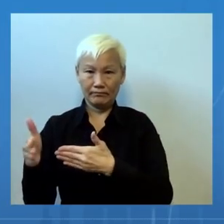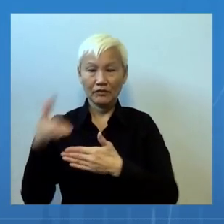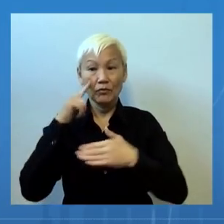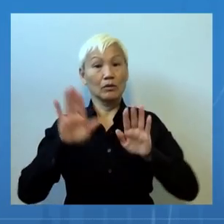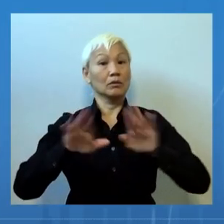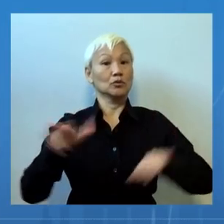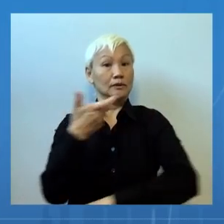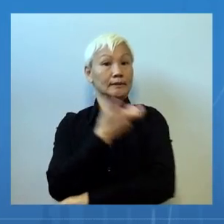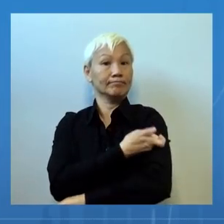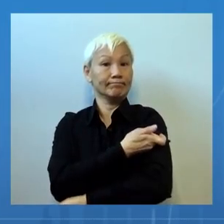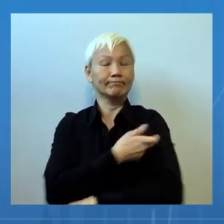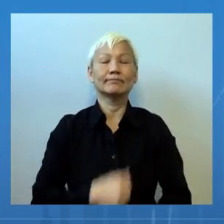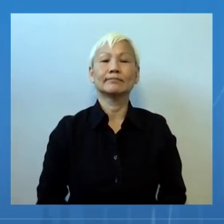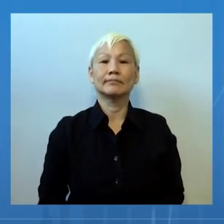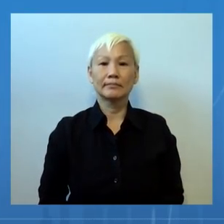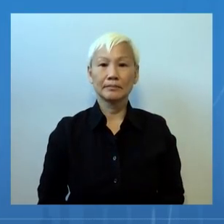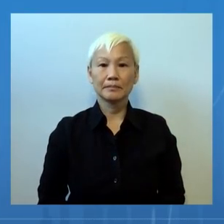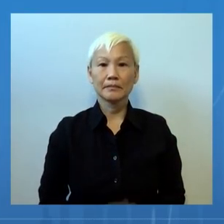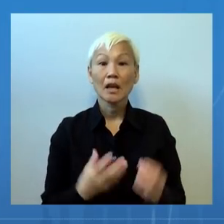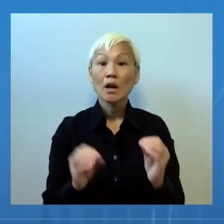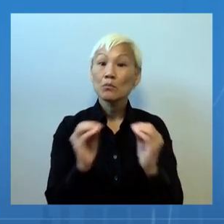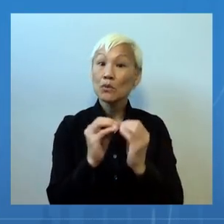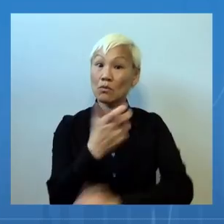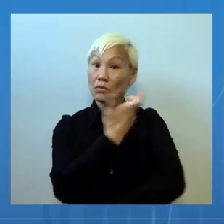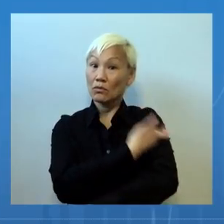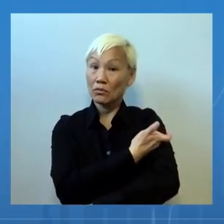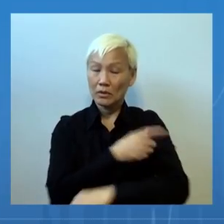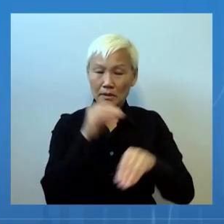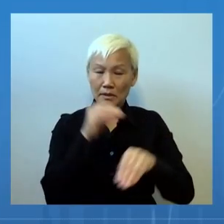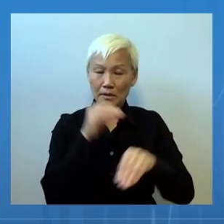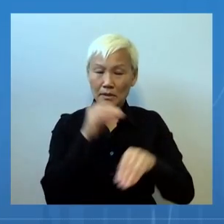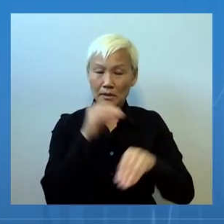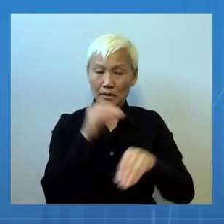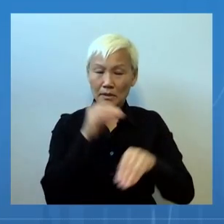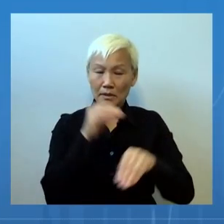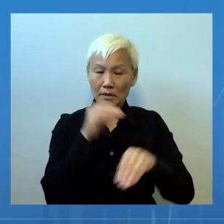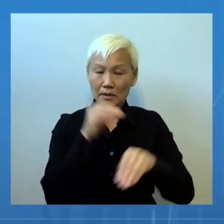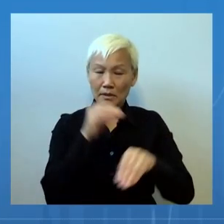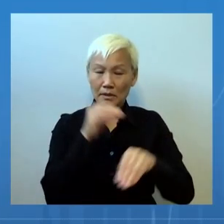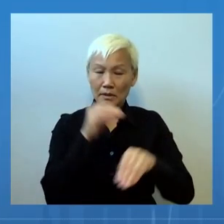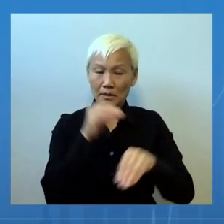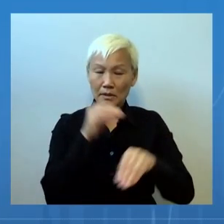More doses will be packed and shipped and delivered each and every day over the next week or so,